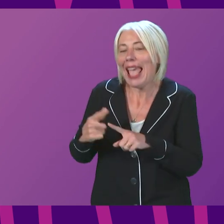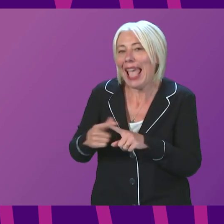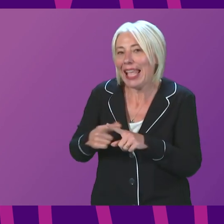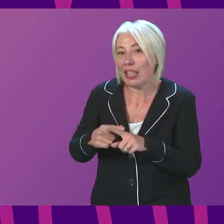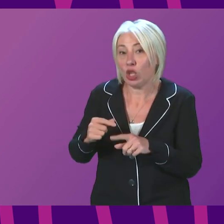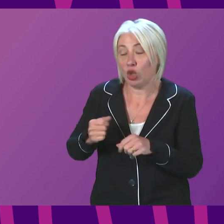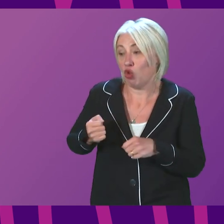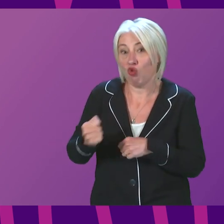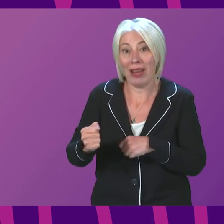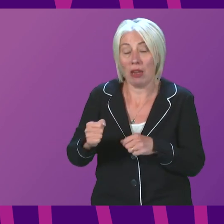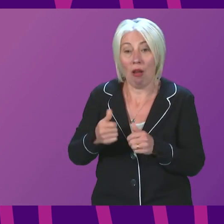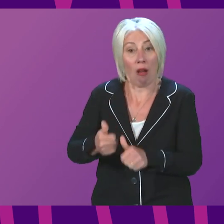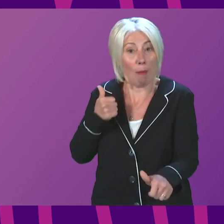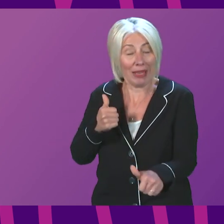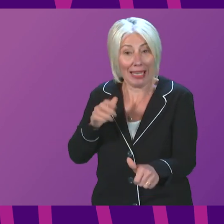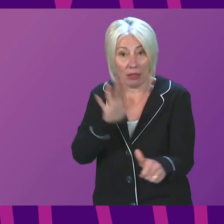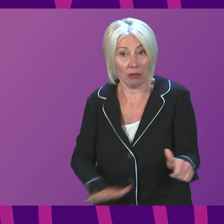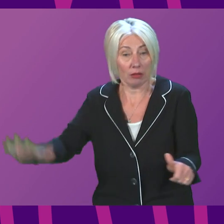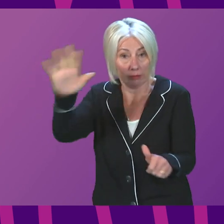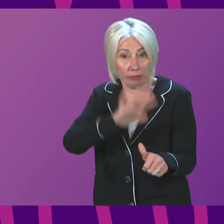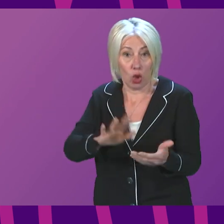Therefore, it is entirely a reserved matter.